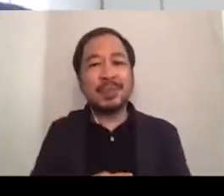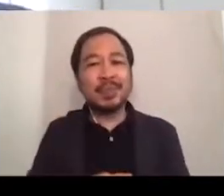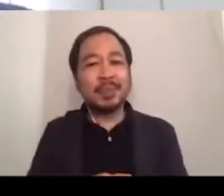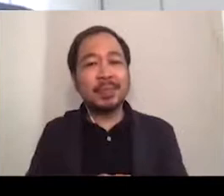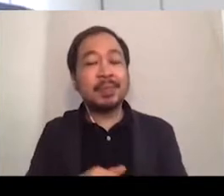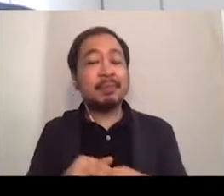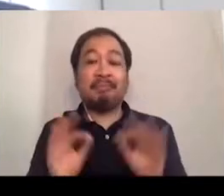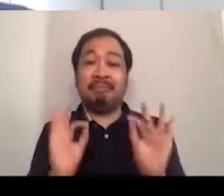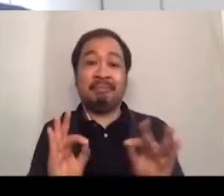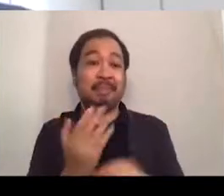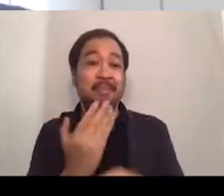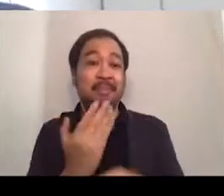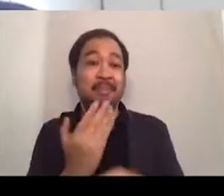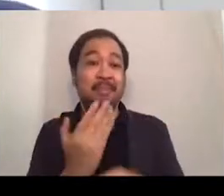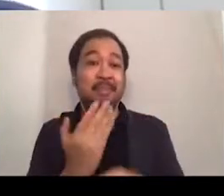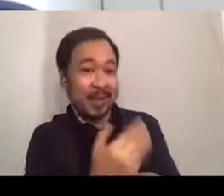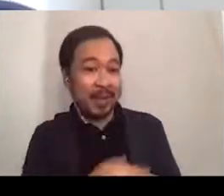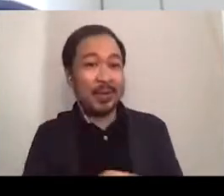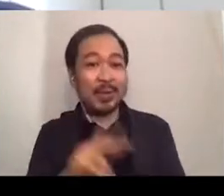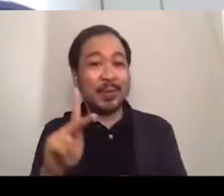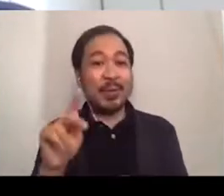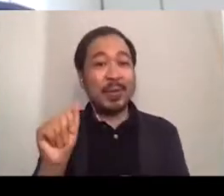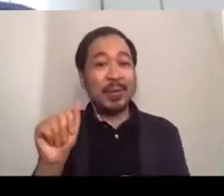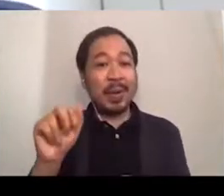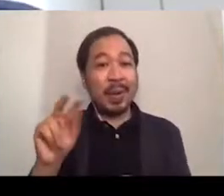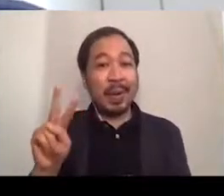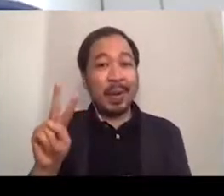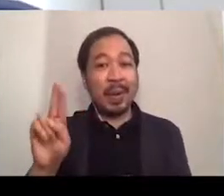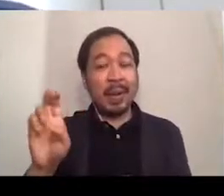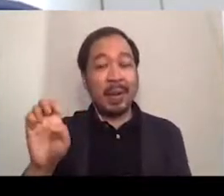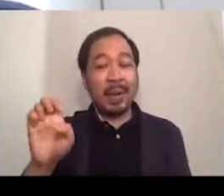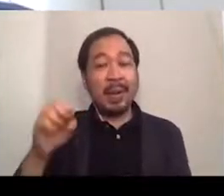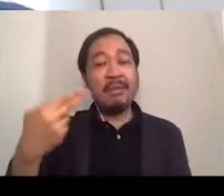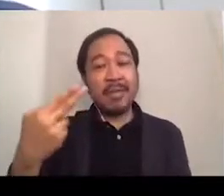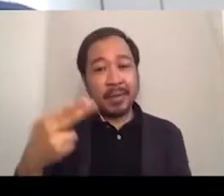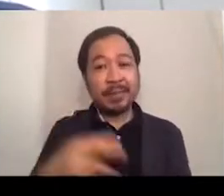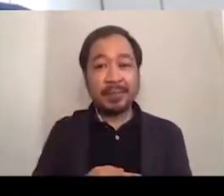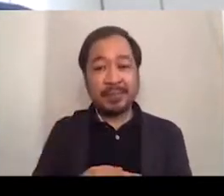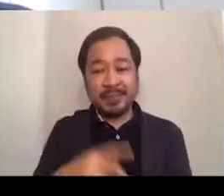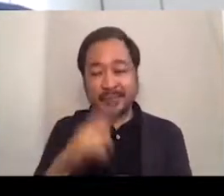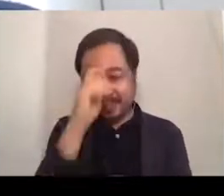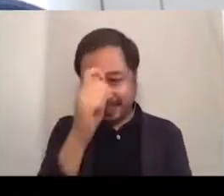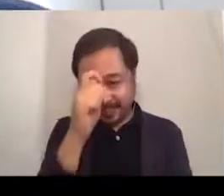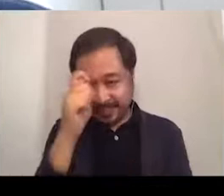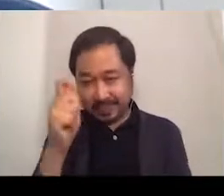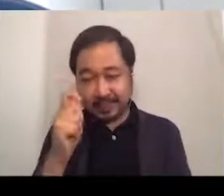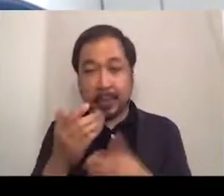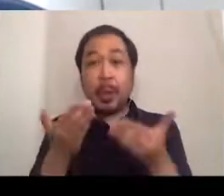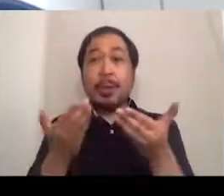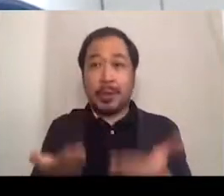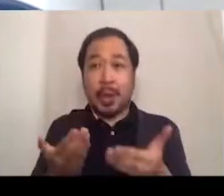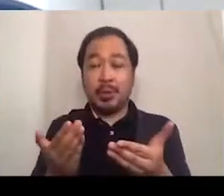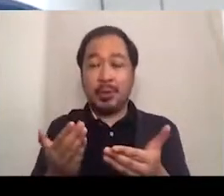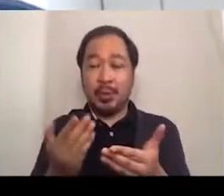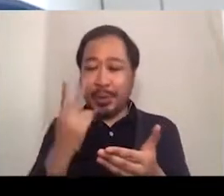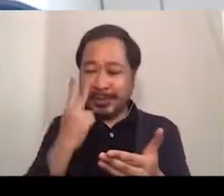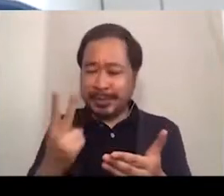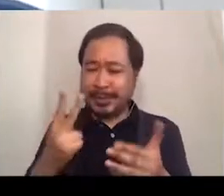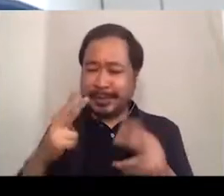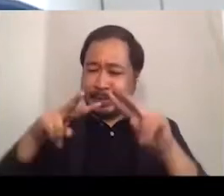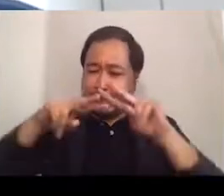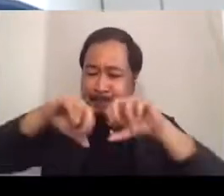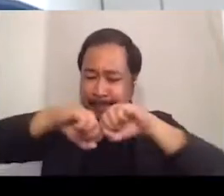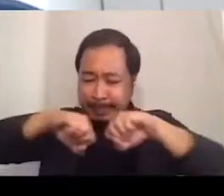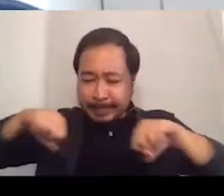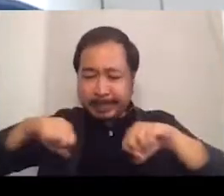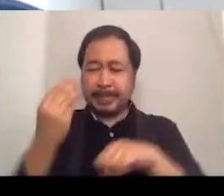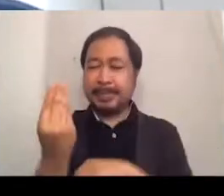to dip into our reserves in the midst of the COVID-19 pandemic to help businesses and individuals promptly.